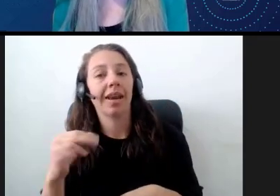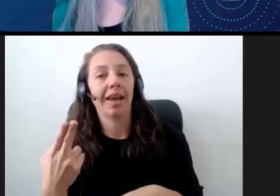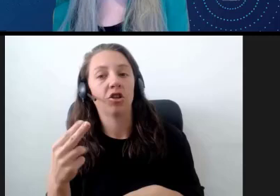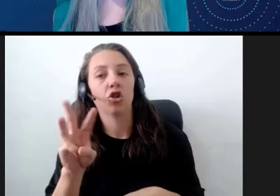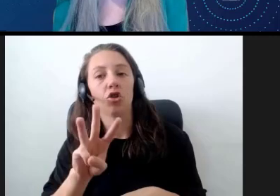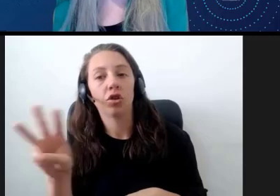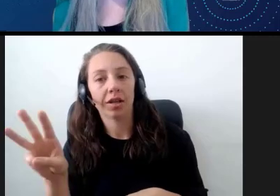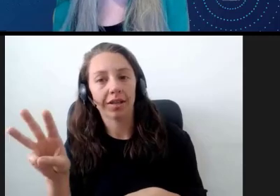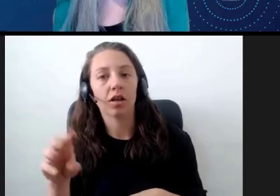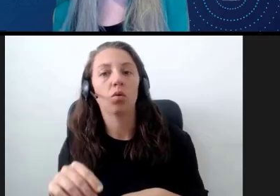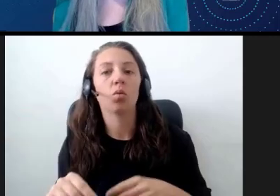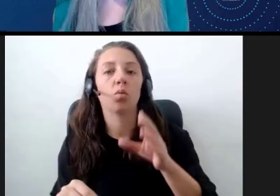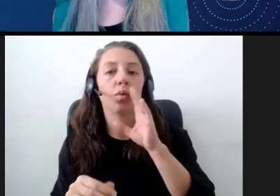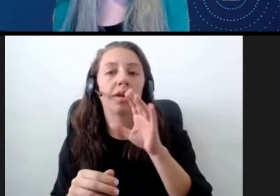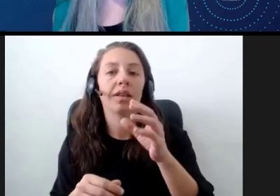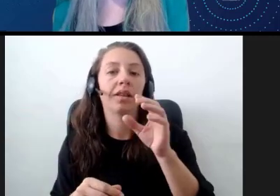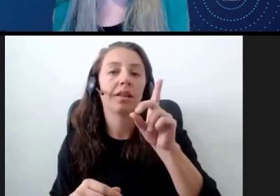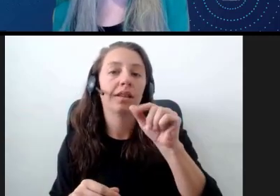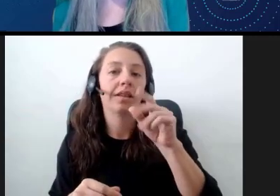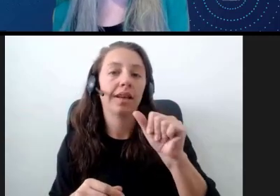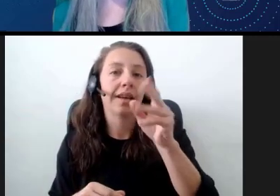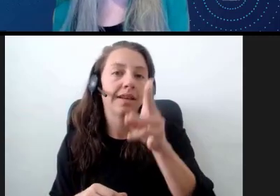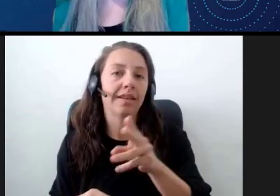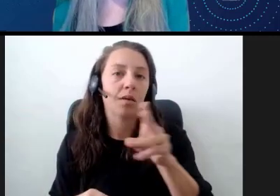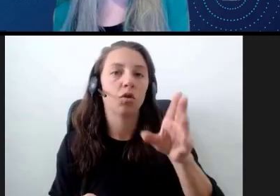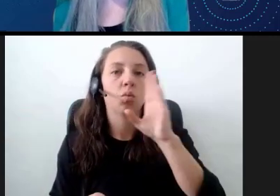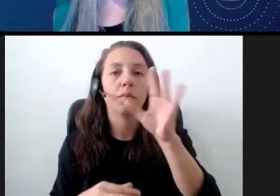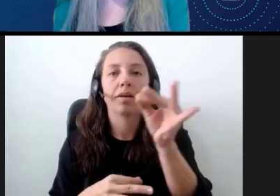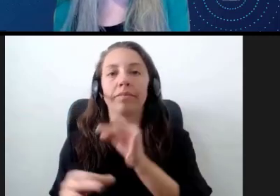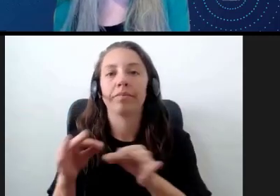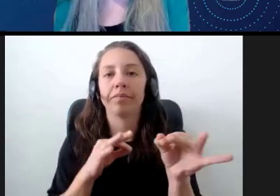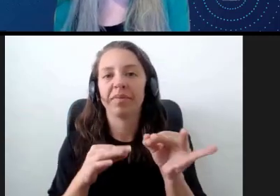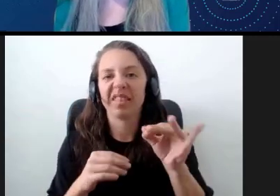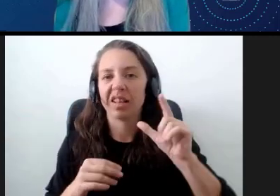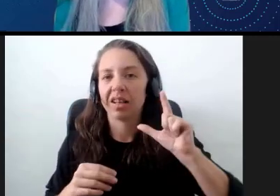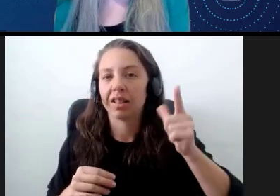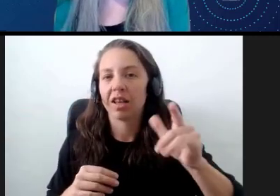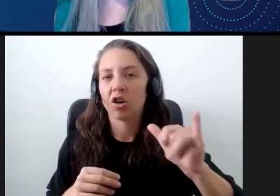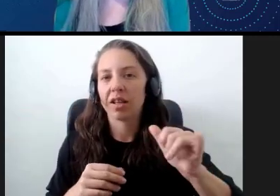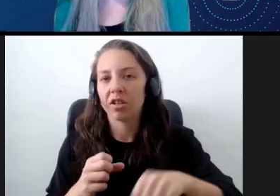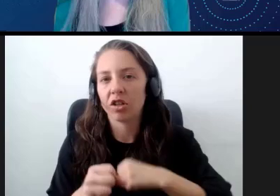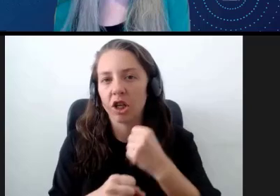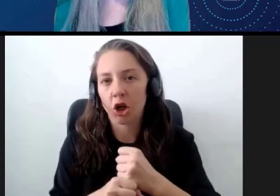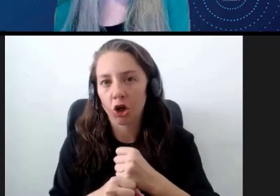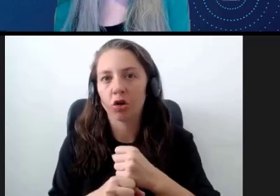will be updated later this year with the revised tables and with a guidance explaining the changes.